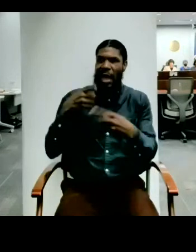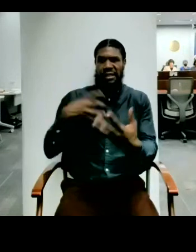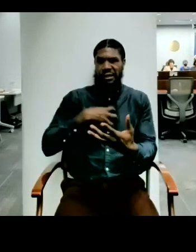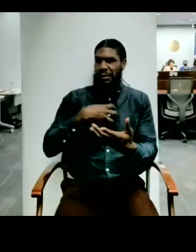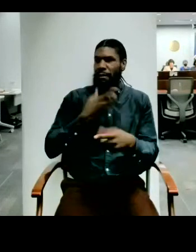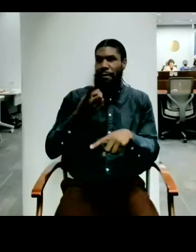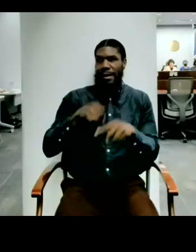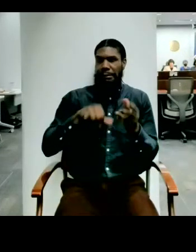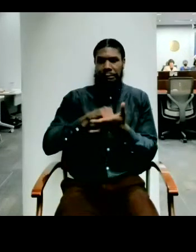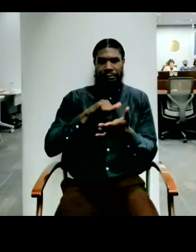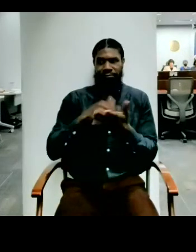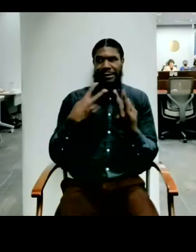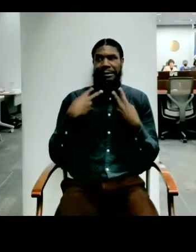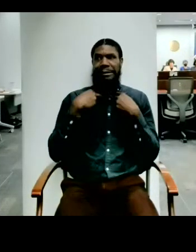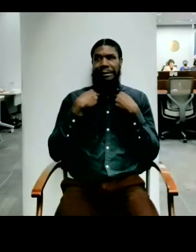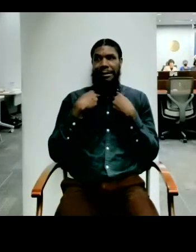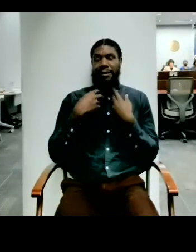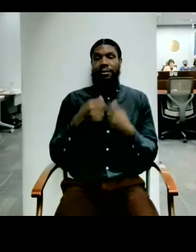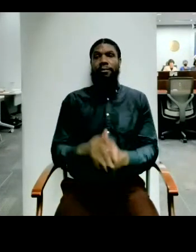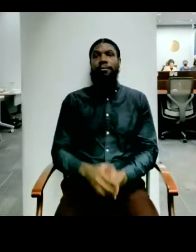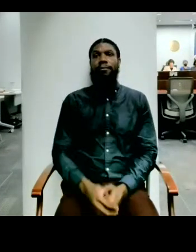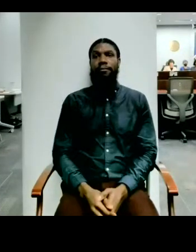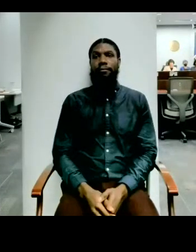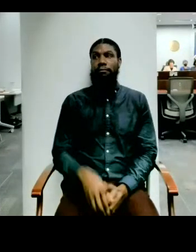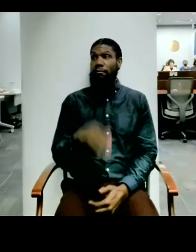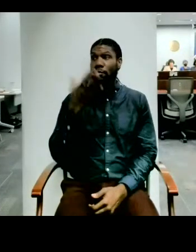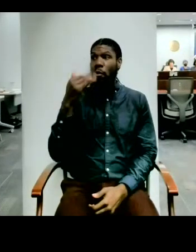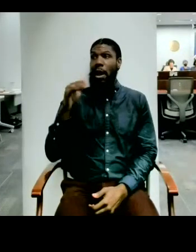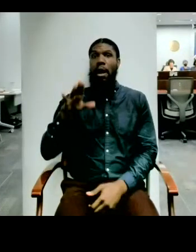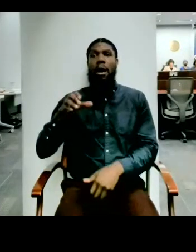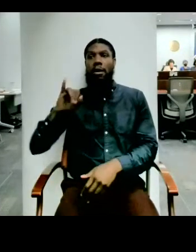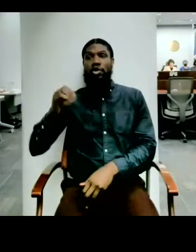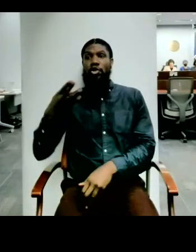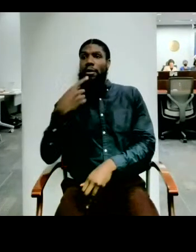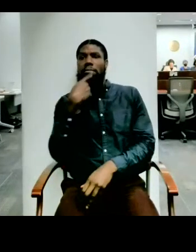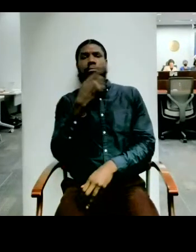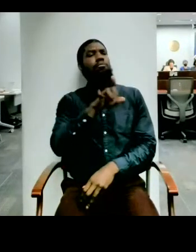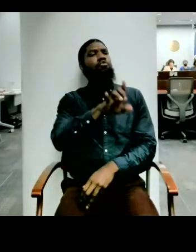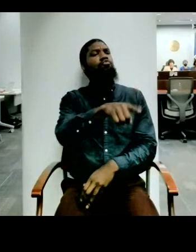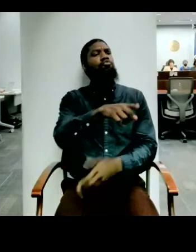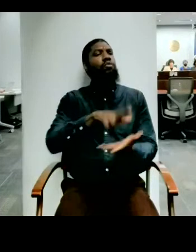a flawed notion that they are independent contractors when in fact they are employees.